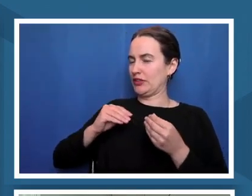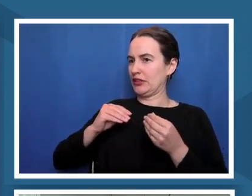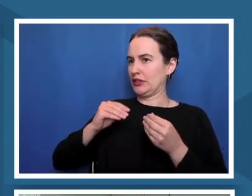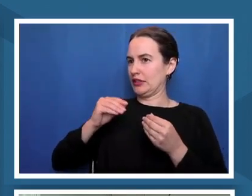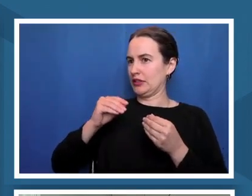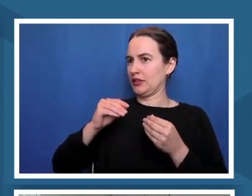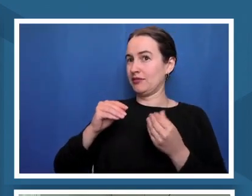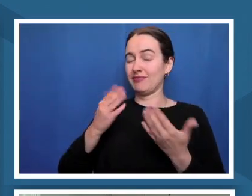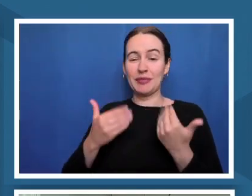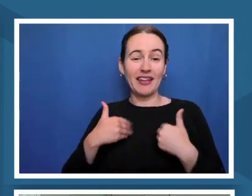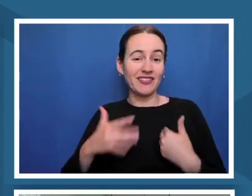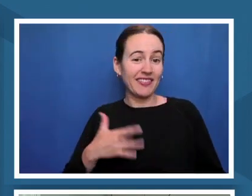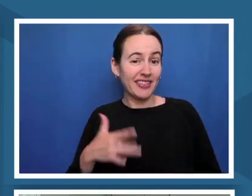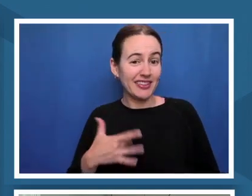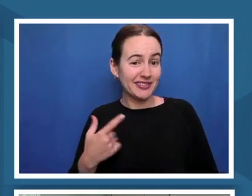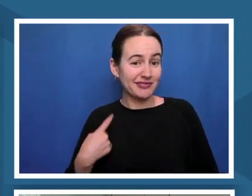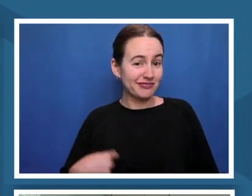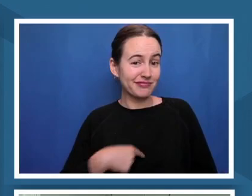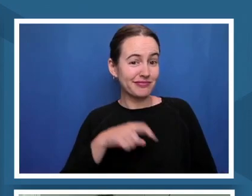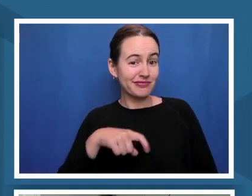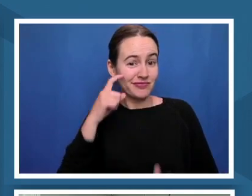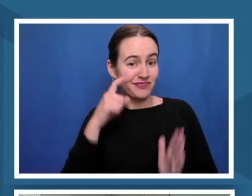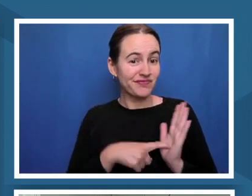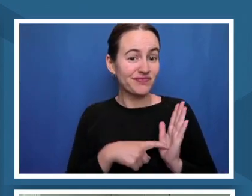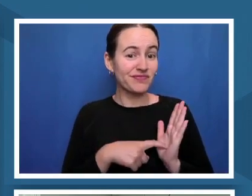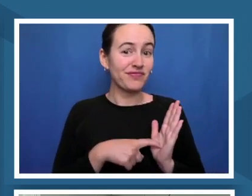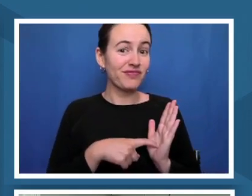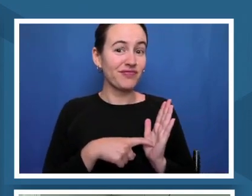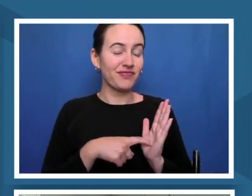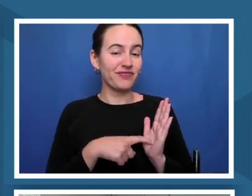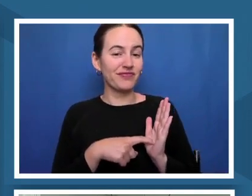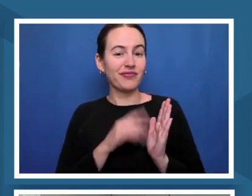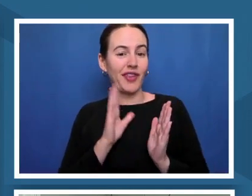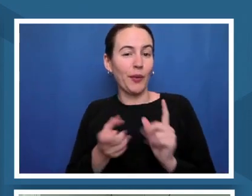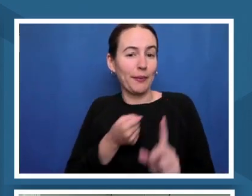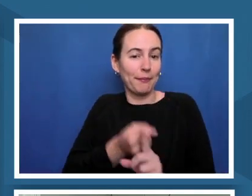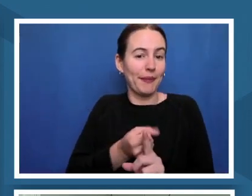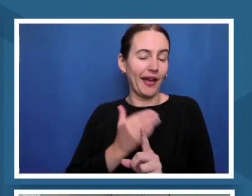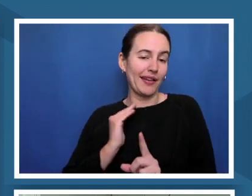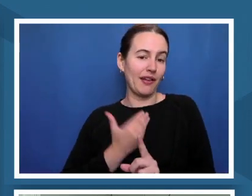as flavoring the story that we tell